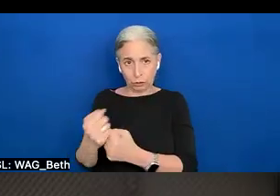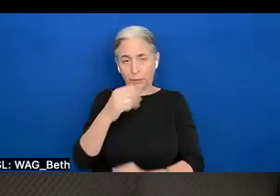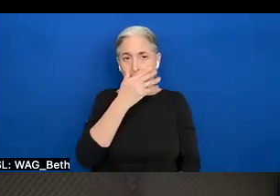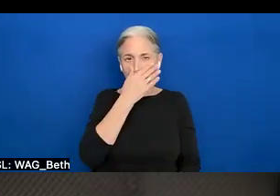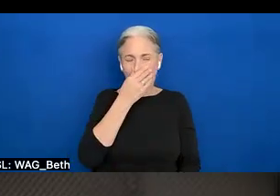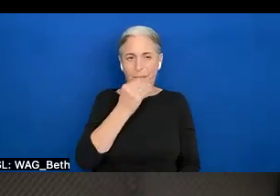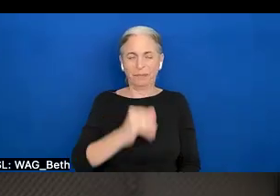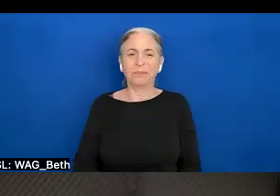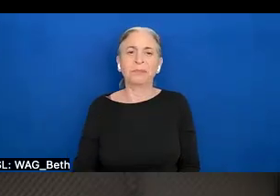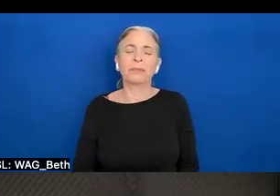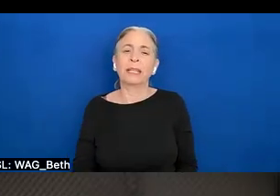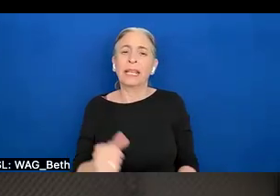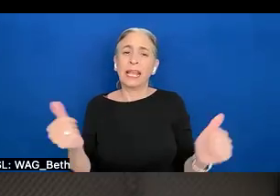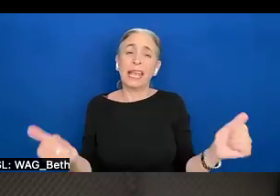And everything is connected.